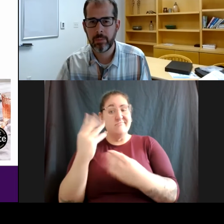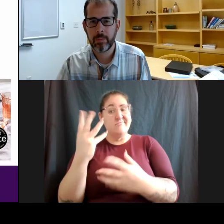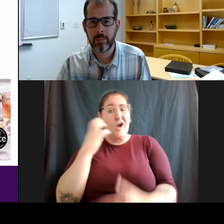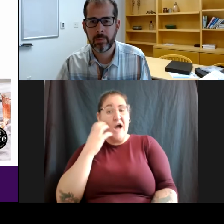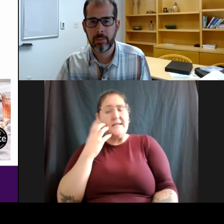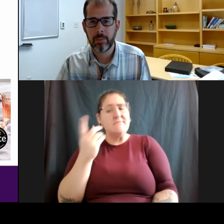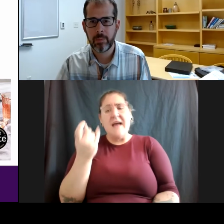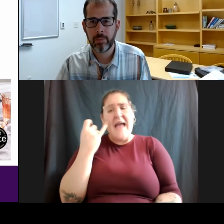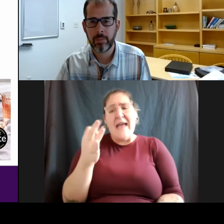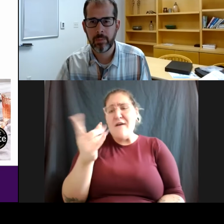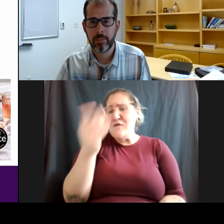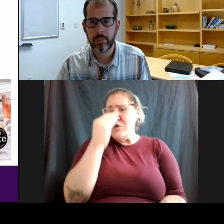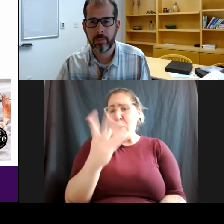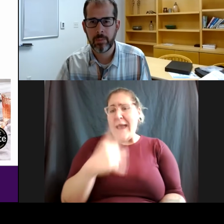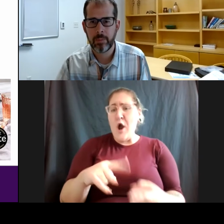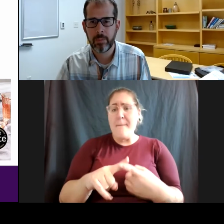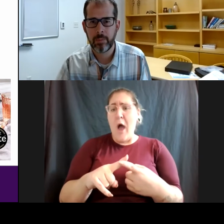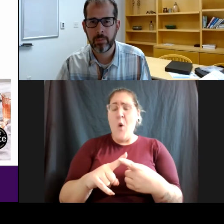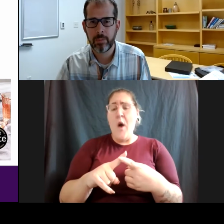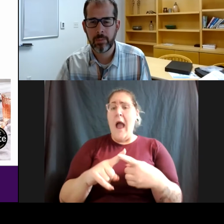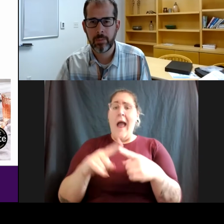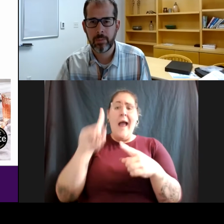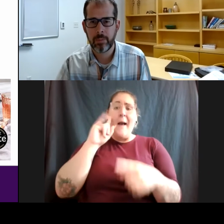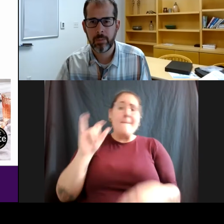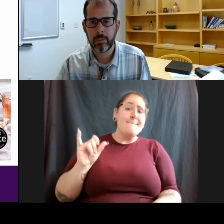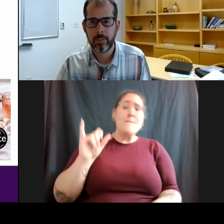and they argue that it is a small amount of the population, you could say that, well,